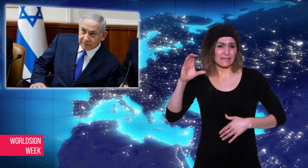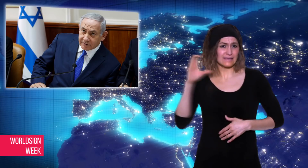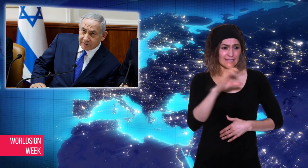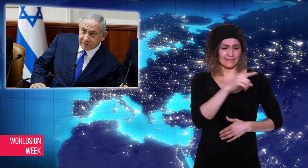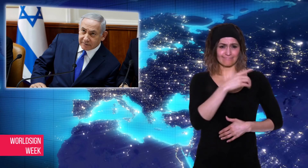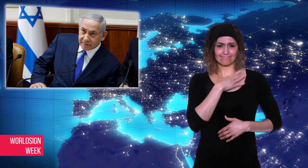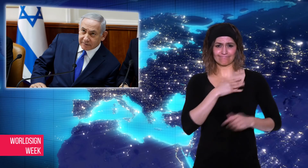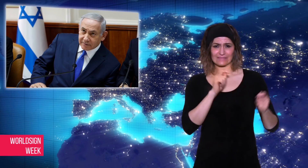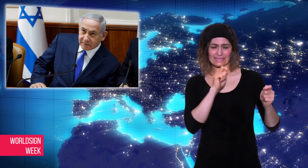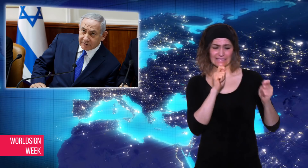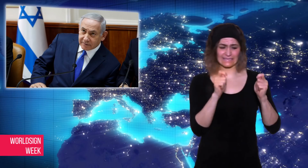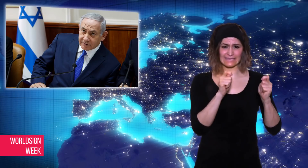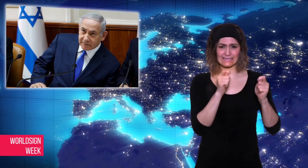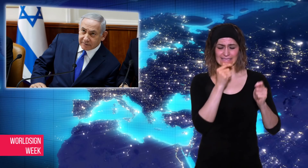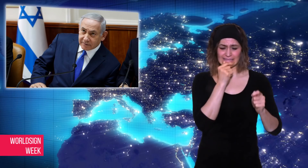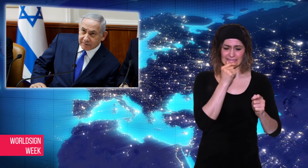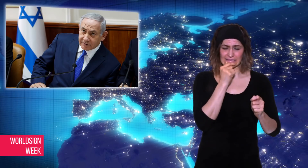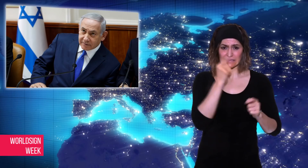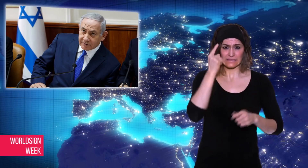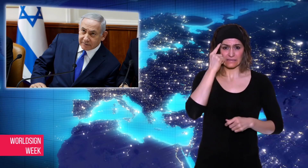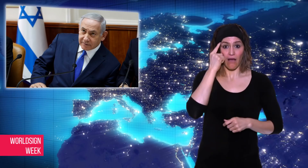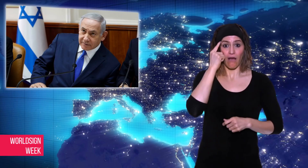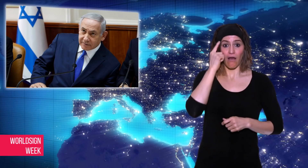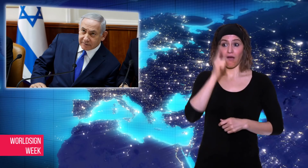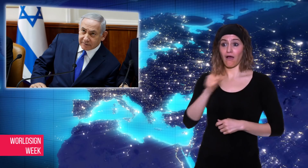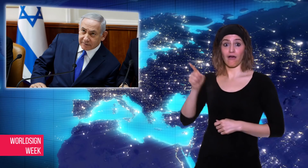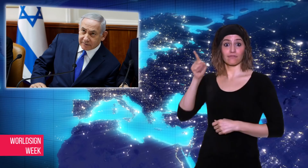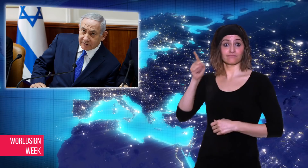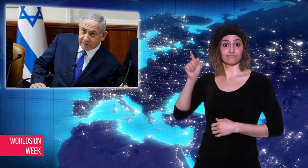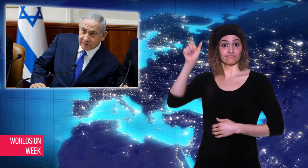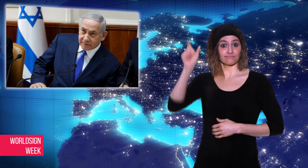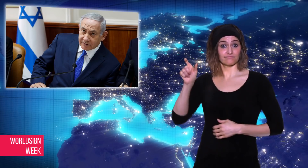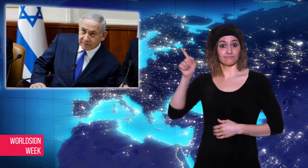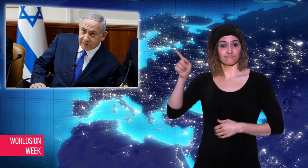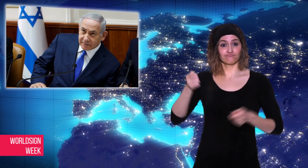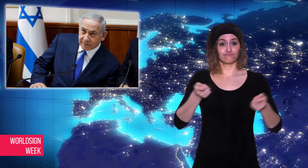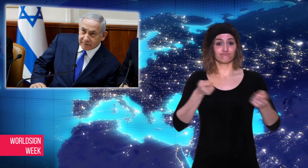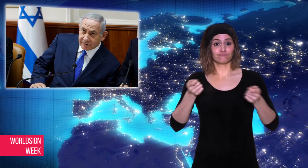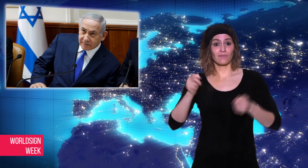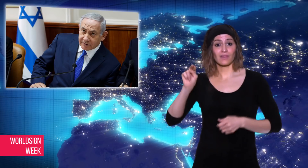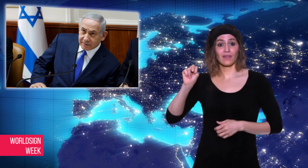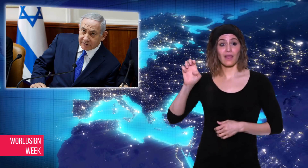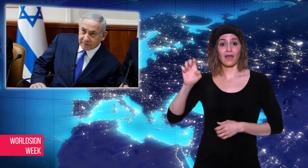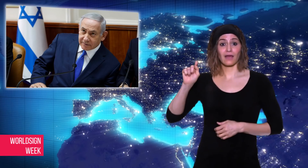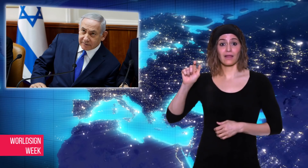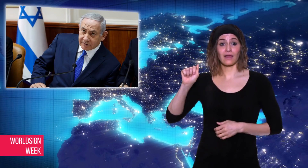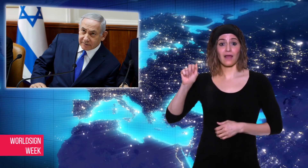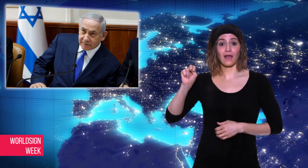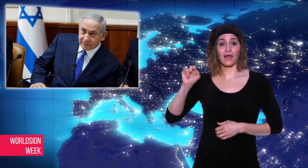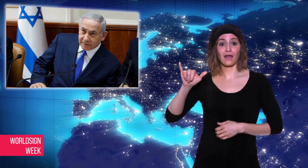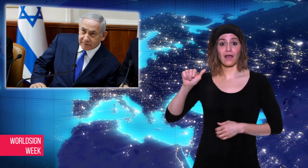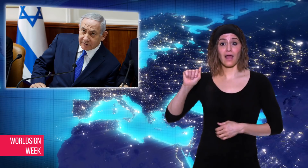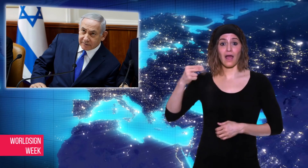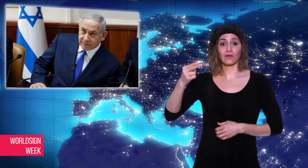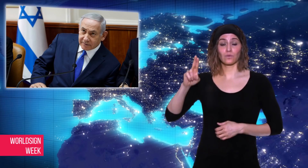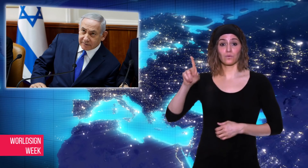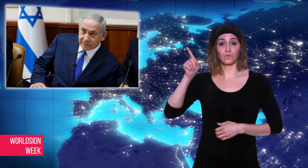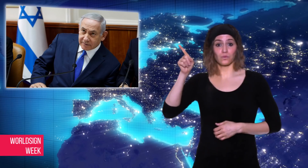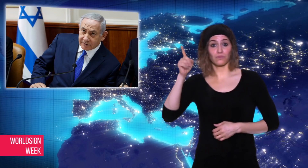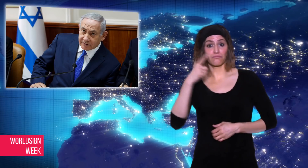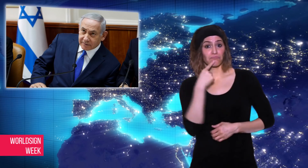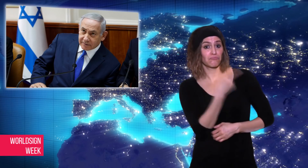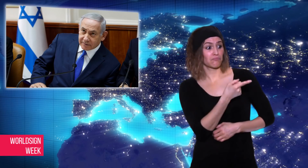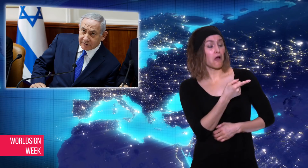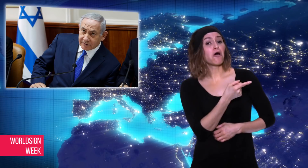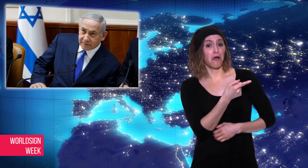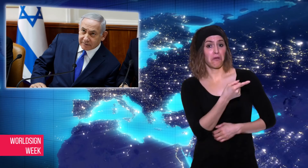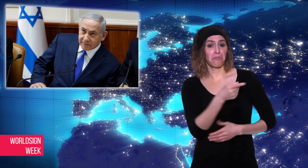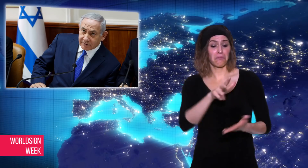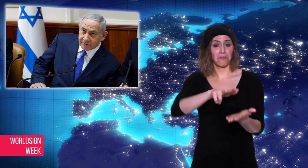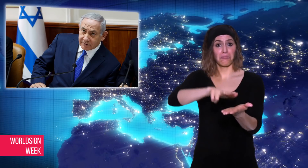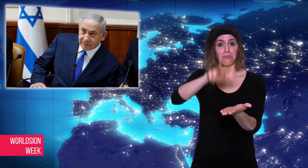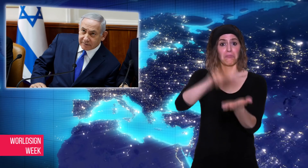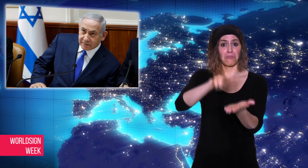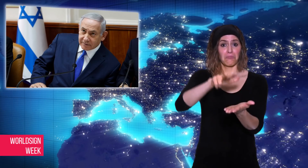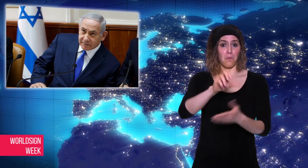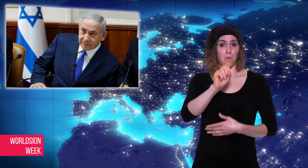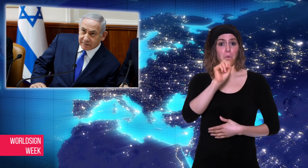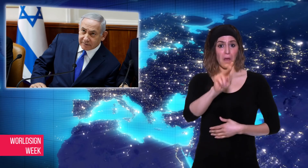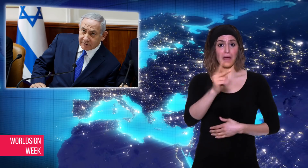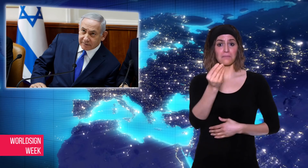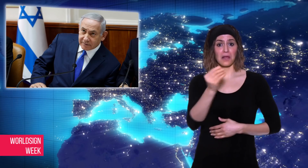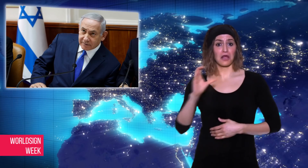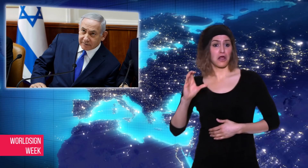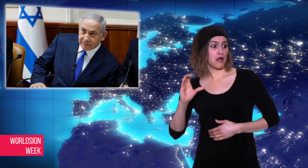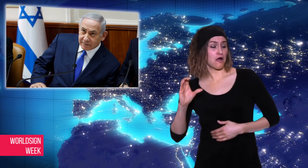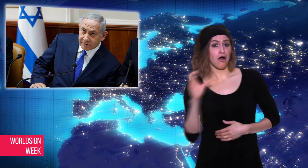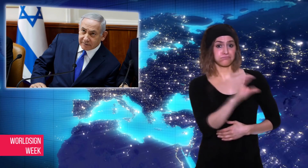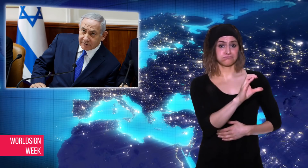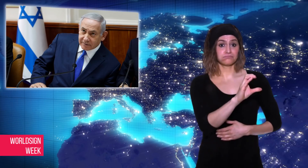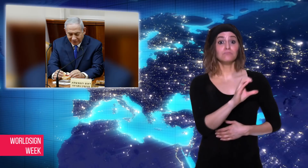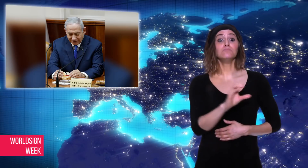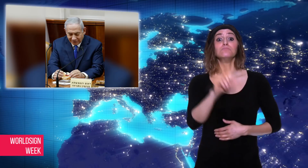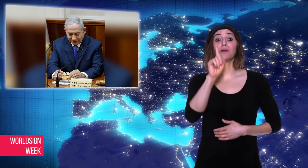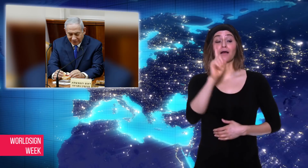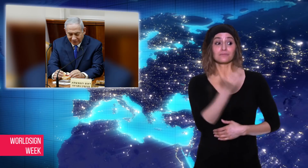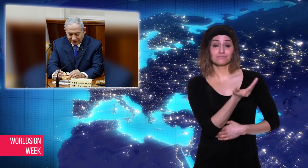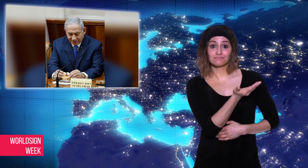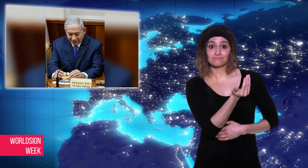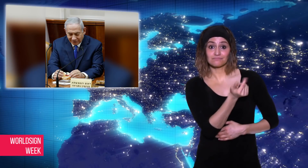that Netanyahu approved regulatory changes worth